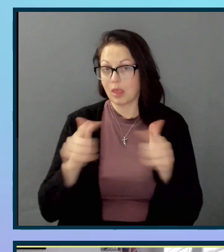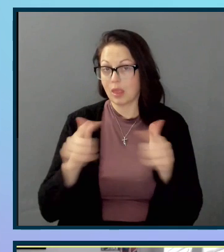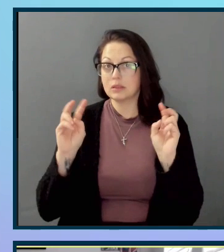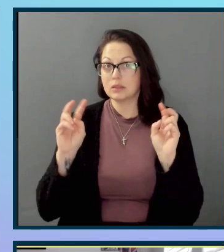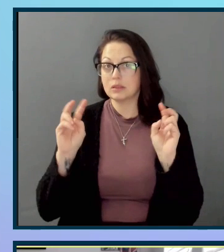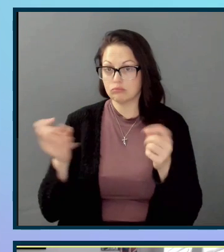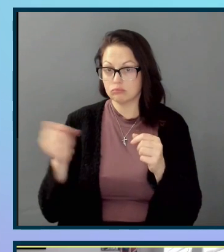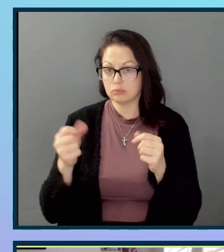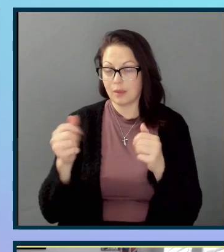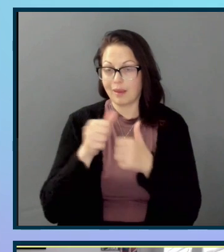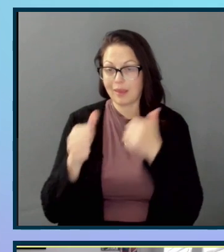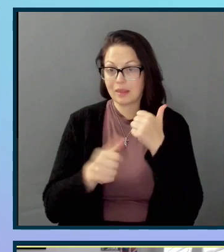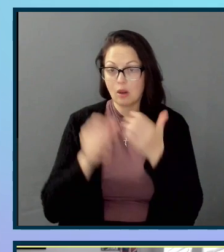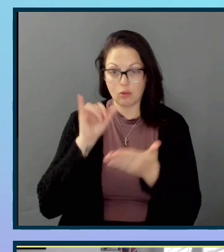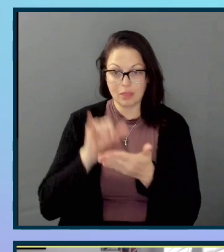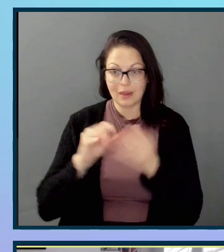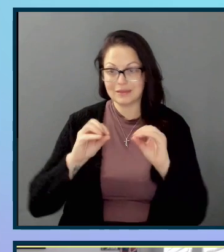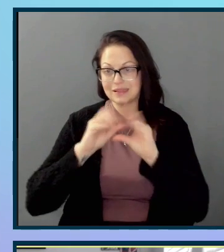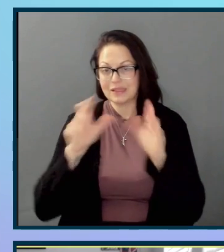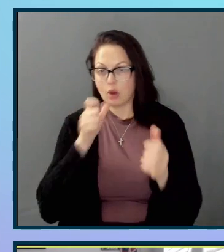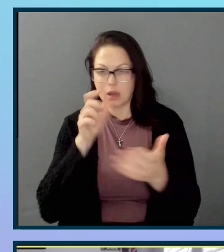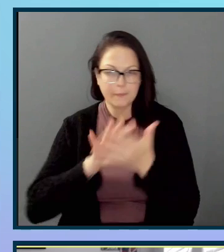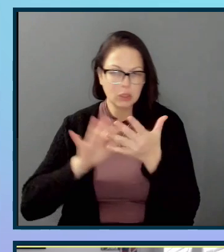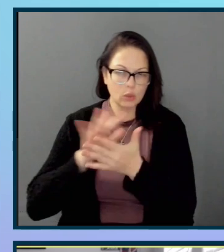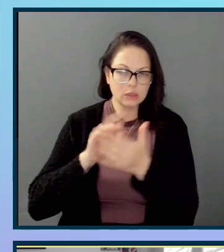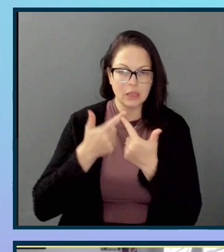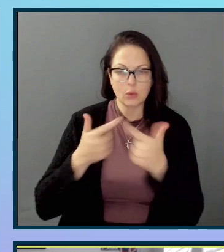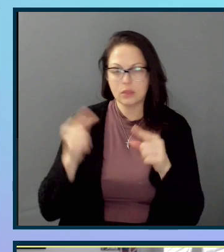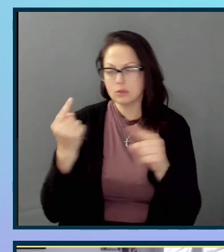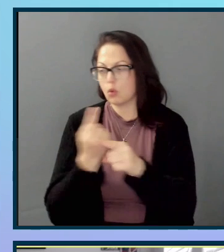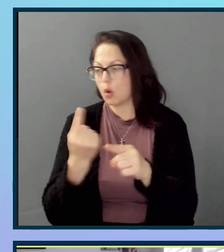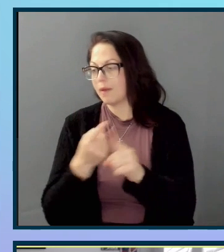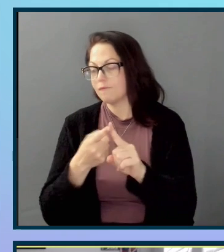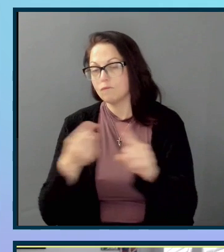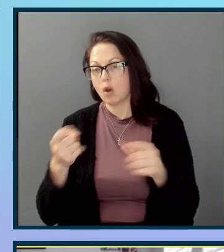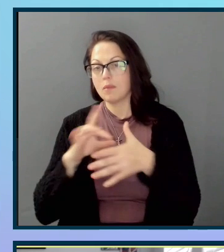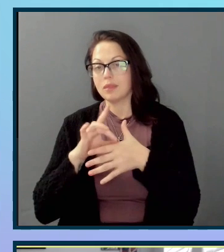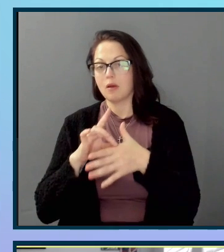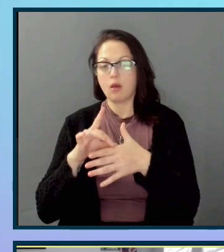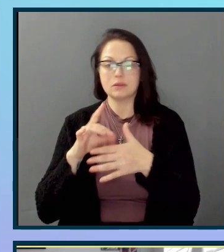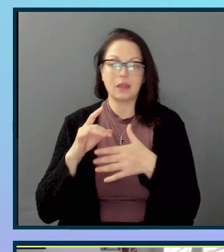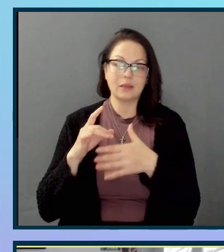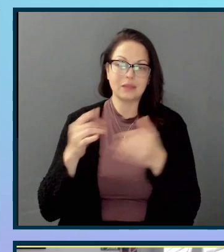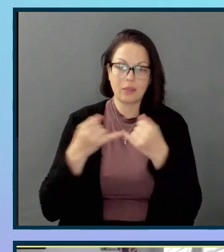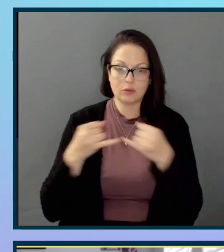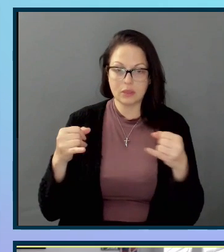And then under it, it has clear, unambiguous language that is appropriate for the context, and then there's a line, and then the next one,